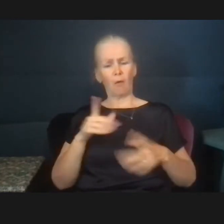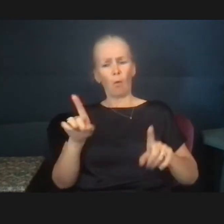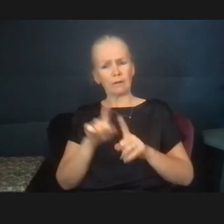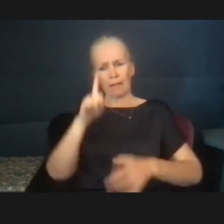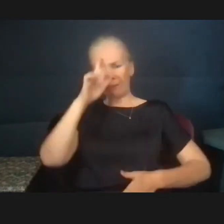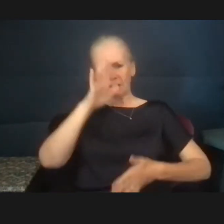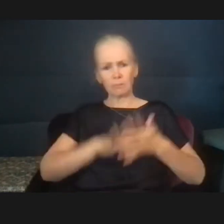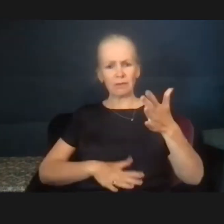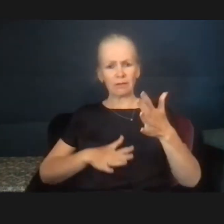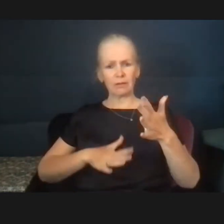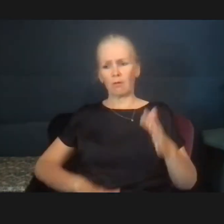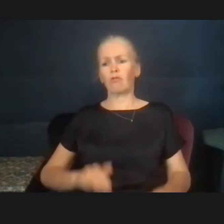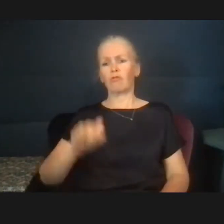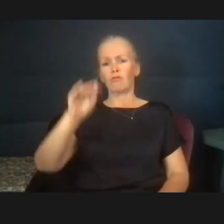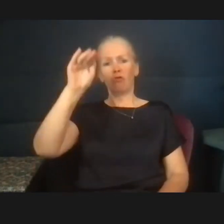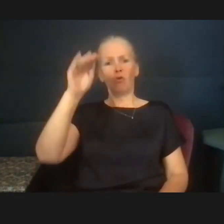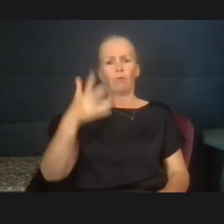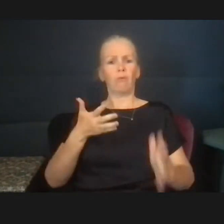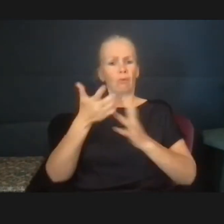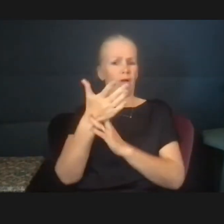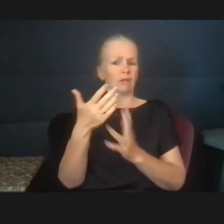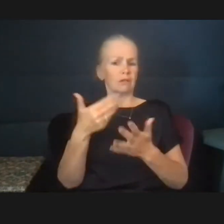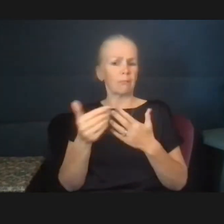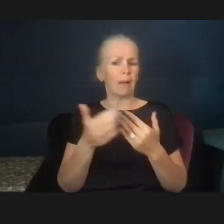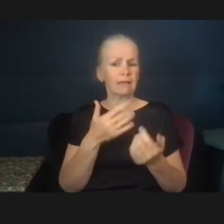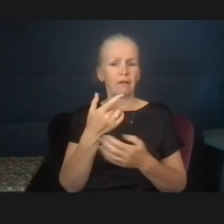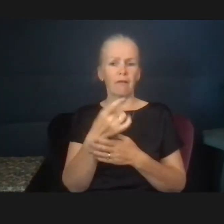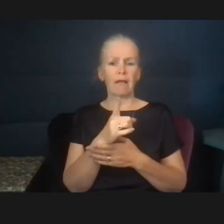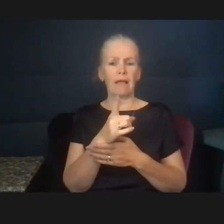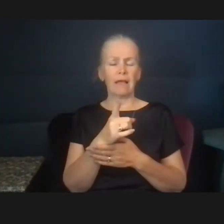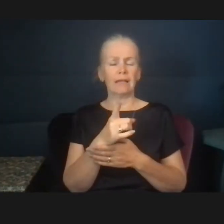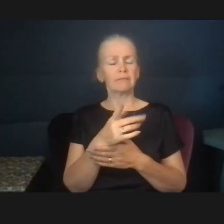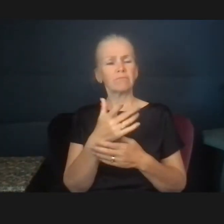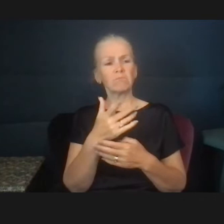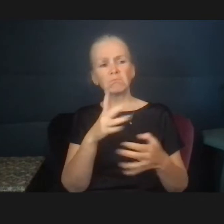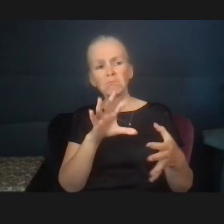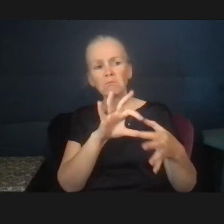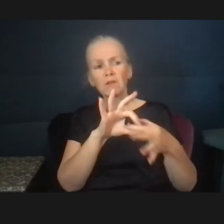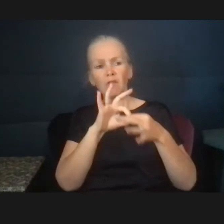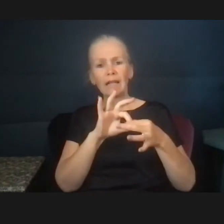I've been through, regardless of whether that's in relates in relation to my gender,